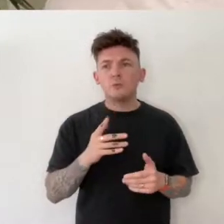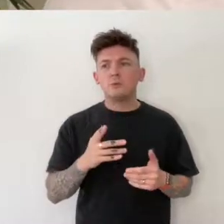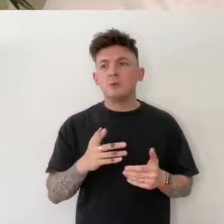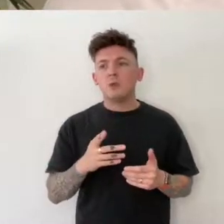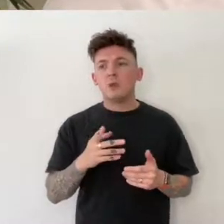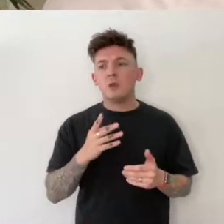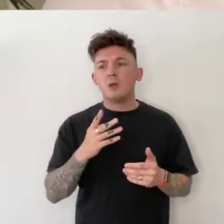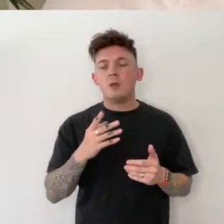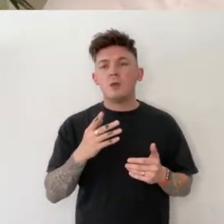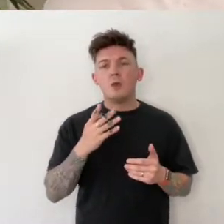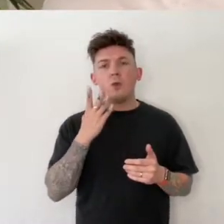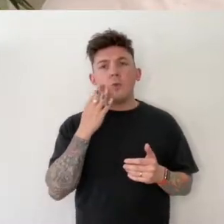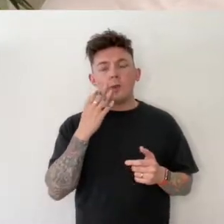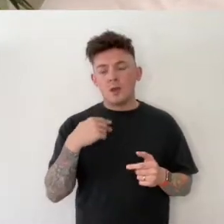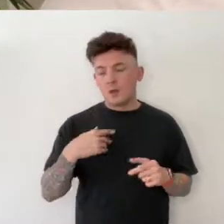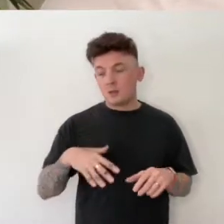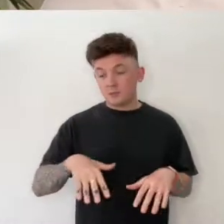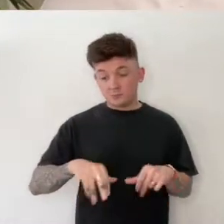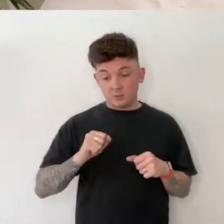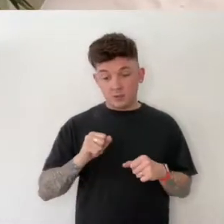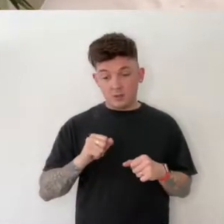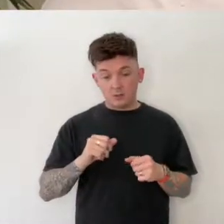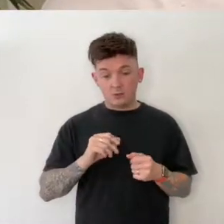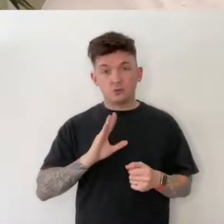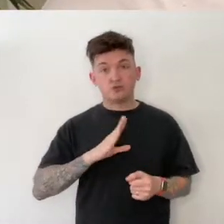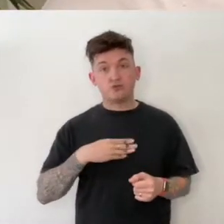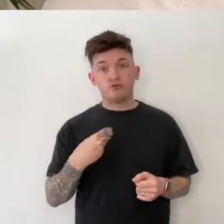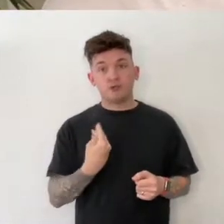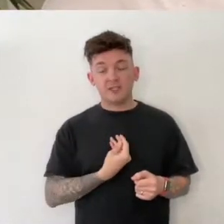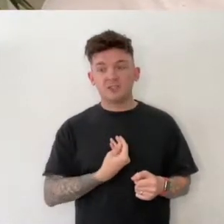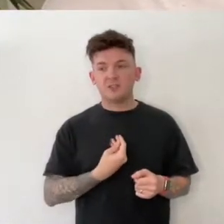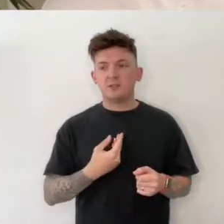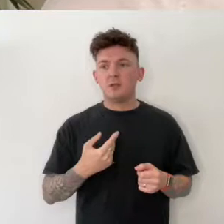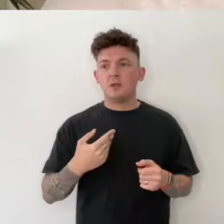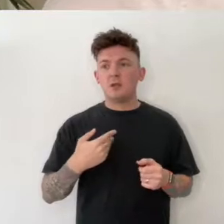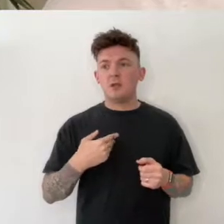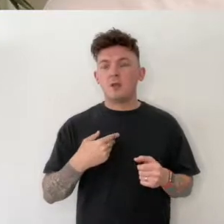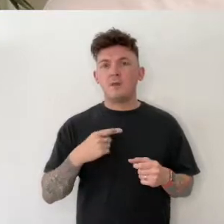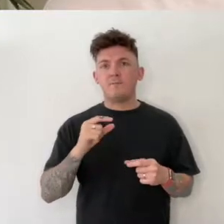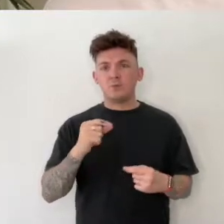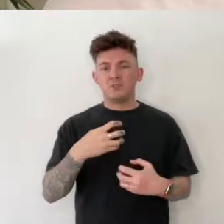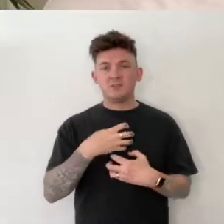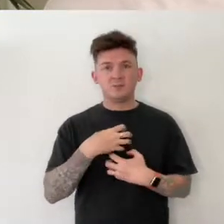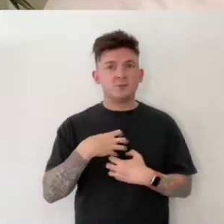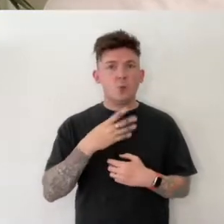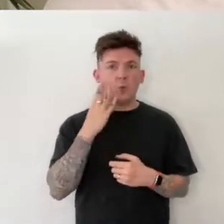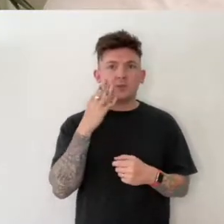on in my transition and it nearly scared me to death and nearly you know potentially could